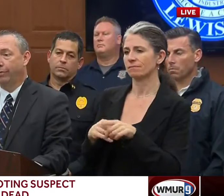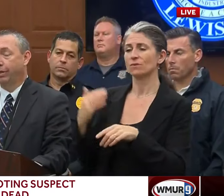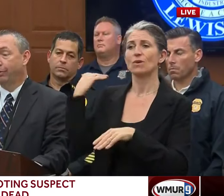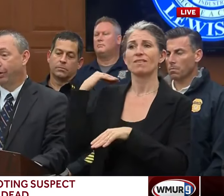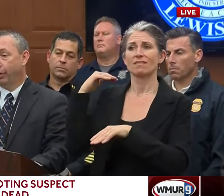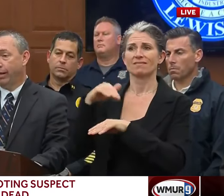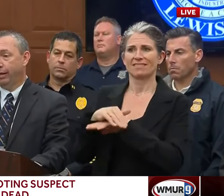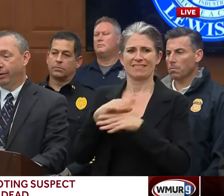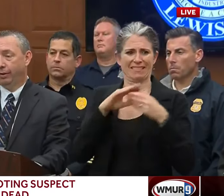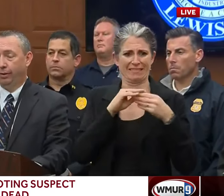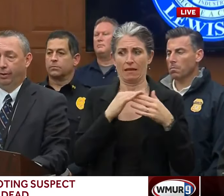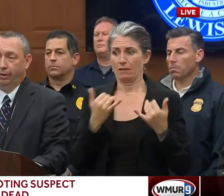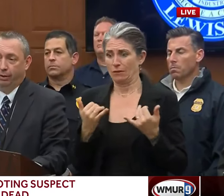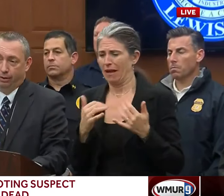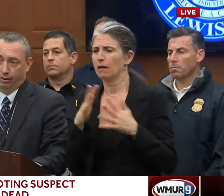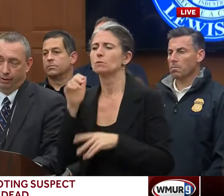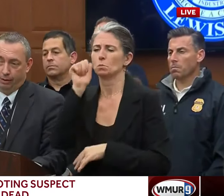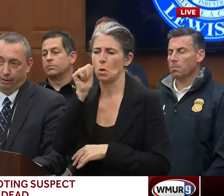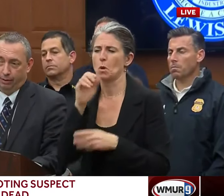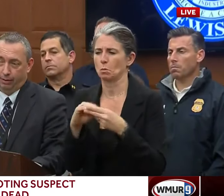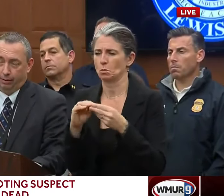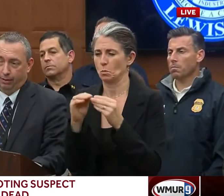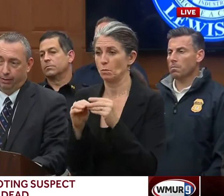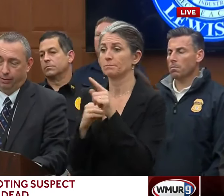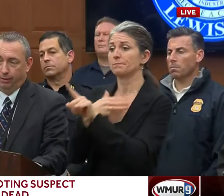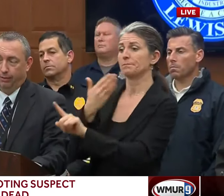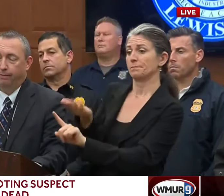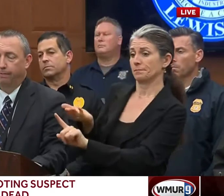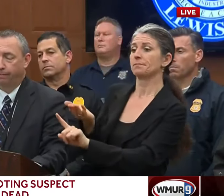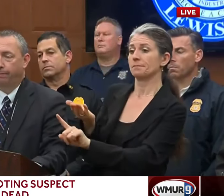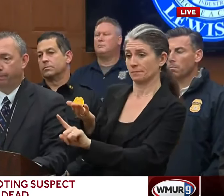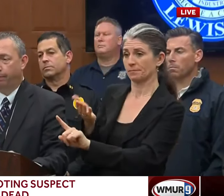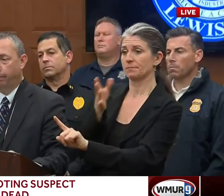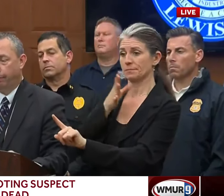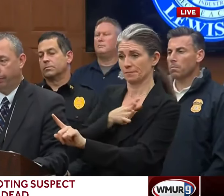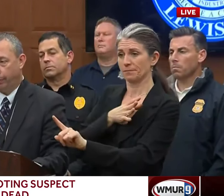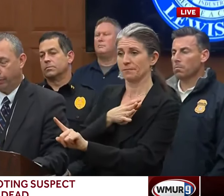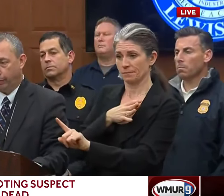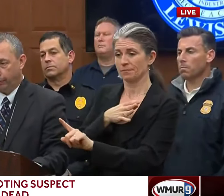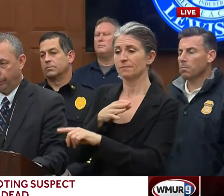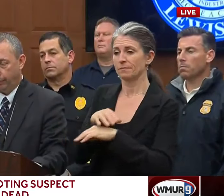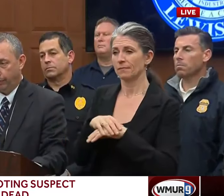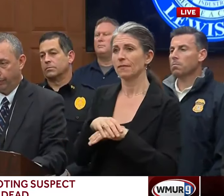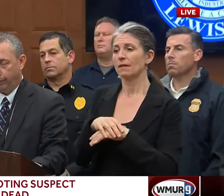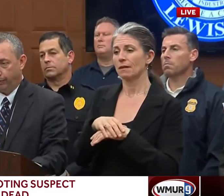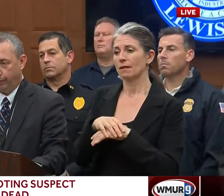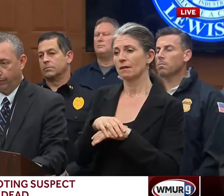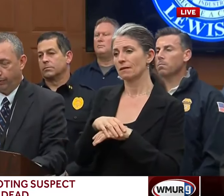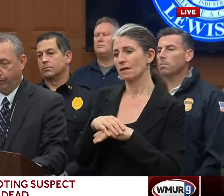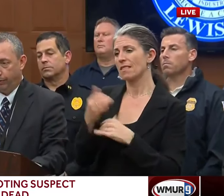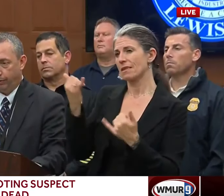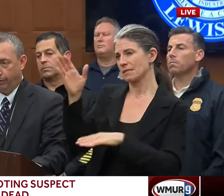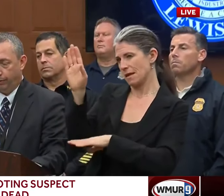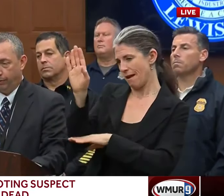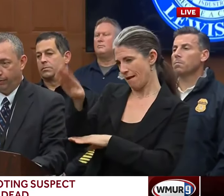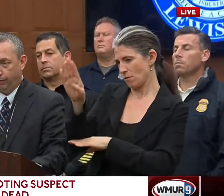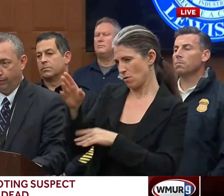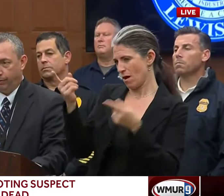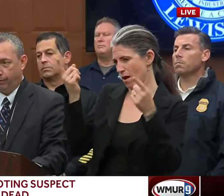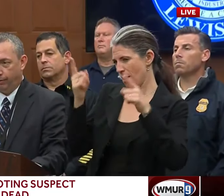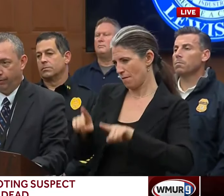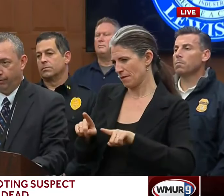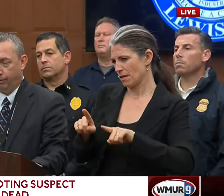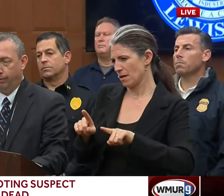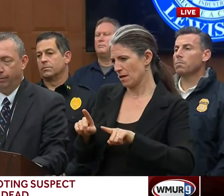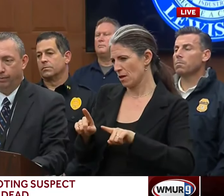AGAIN, AGAIN, WITH THE MINDSET THAT IT’S THAT IT’S 10:00 TONIGHT AND WE DO WANT TO COME BACK TOMORROW MORNING TO HAVE THIS RIGHT HERE, SHELTER IN PLACE THIS AFTERNOON.